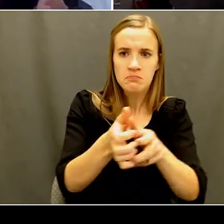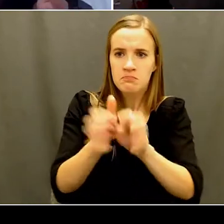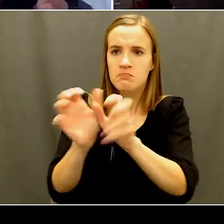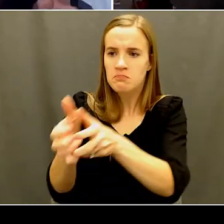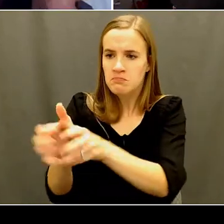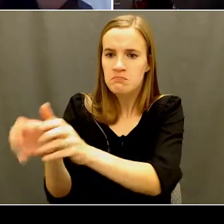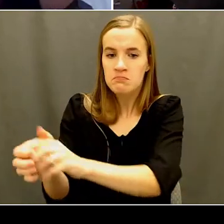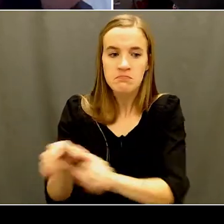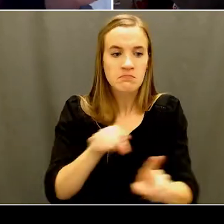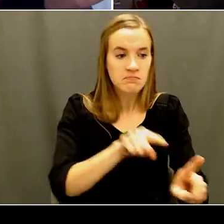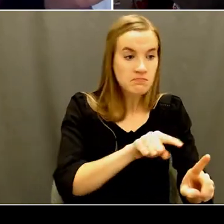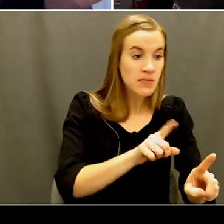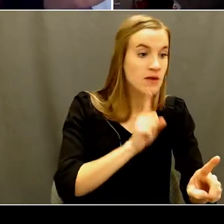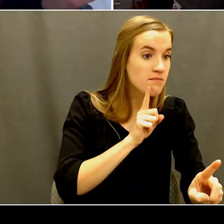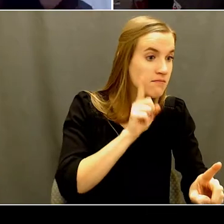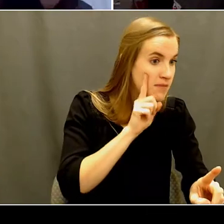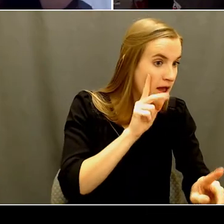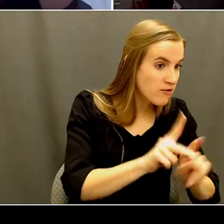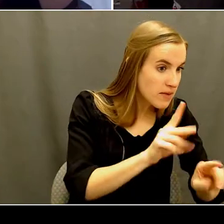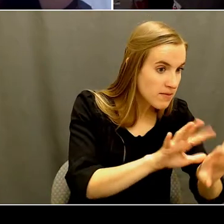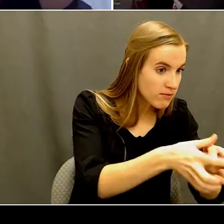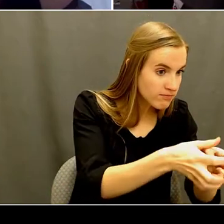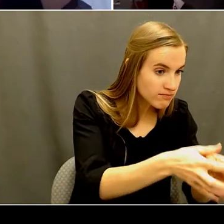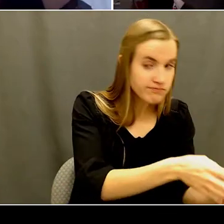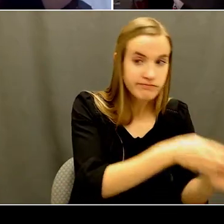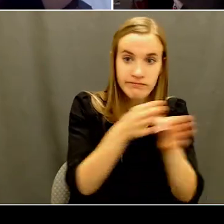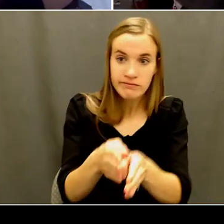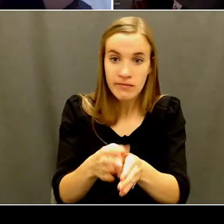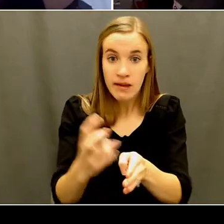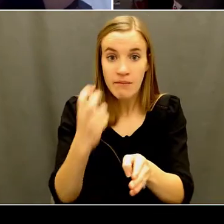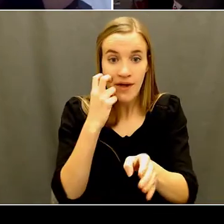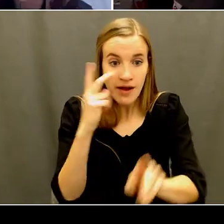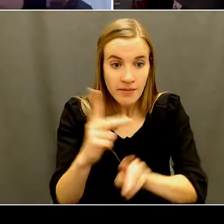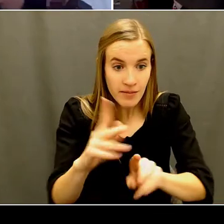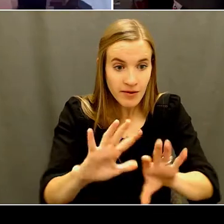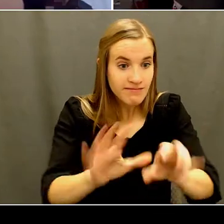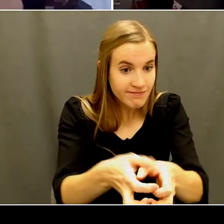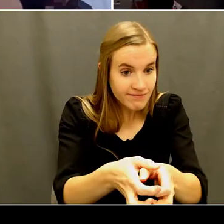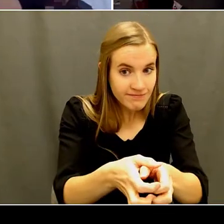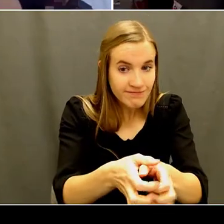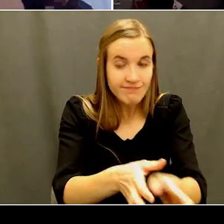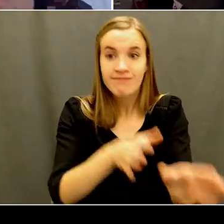disabilities, and you didn't see a lot of collaboration across those groups.